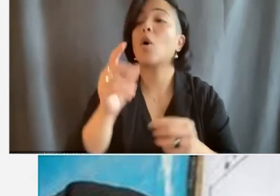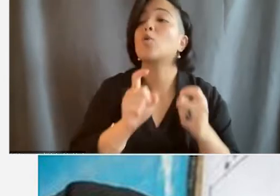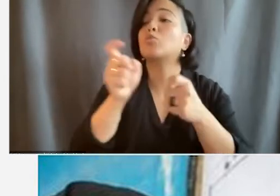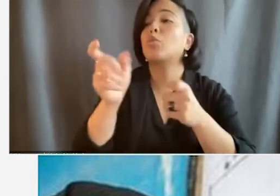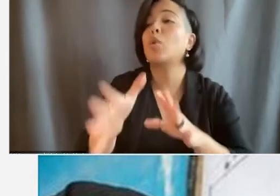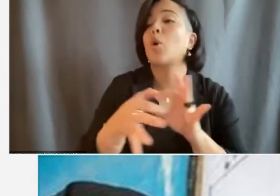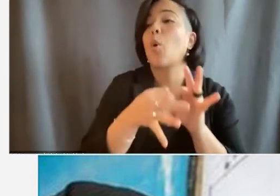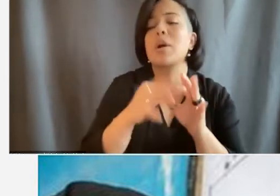designs, where we are co-financing activities, where we are sharing research, lessons